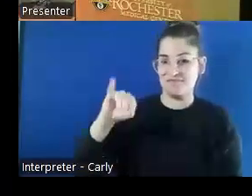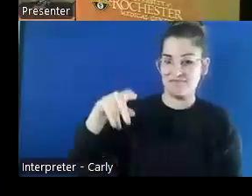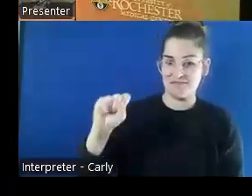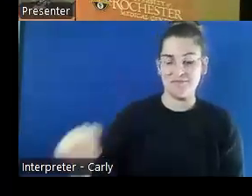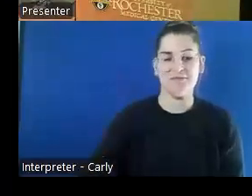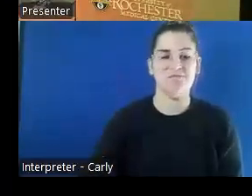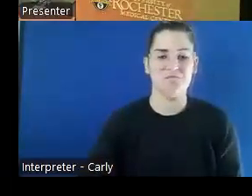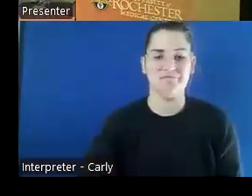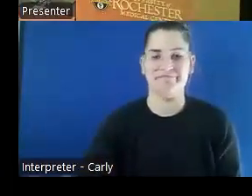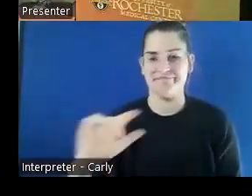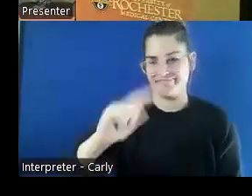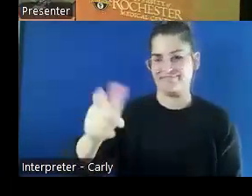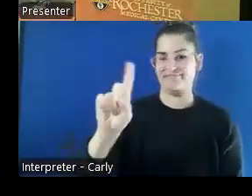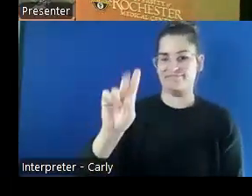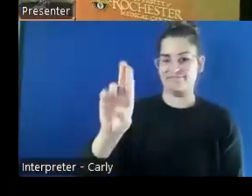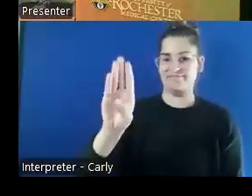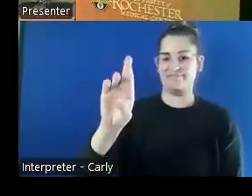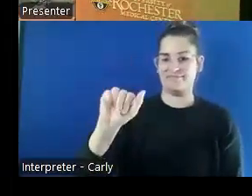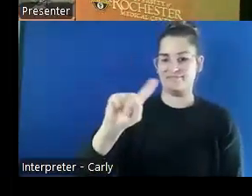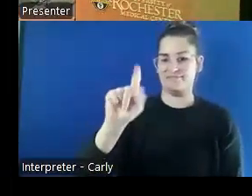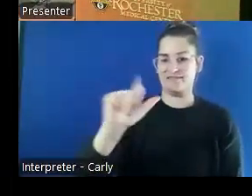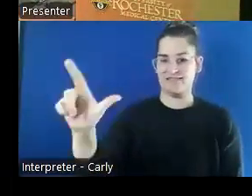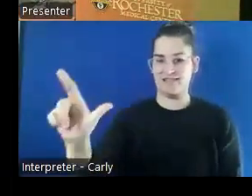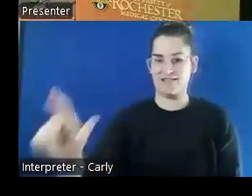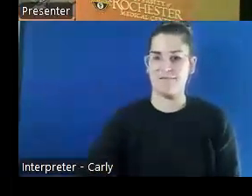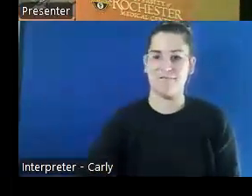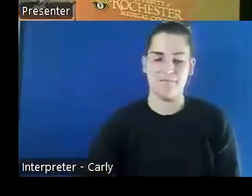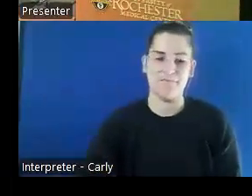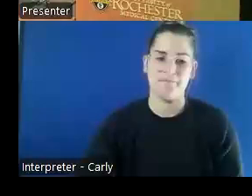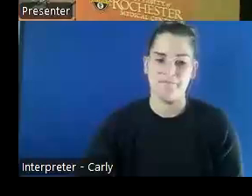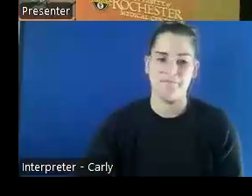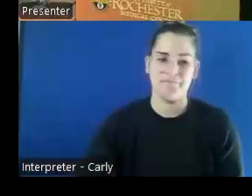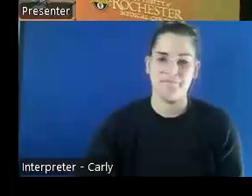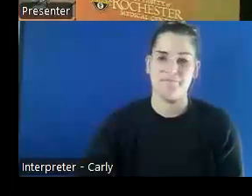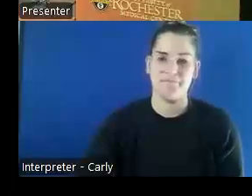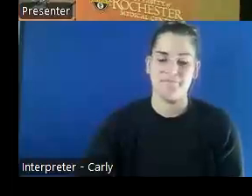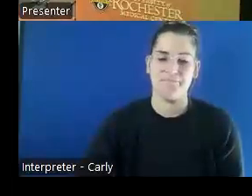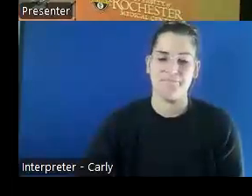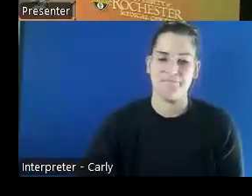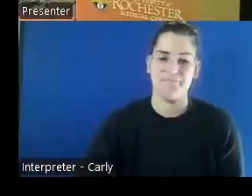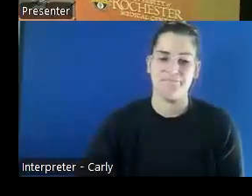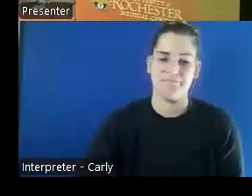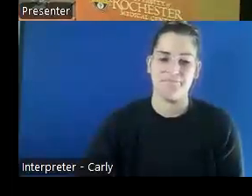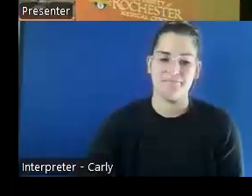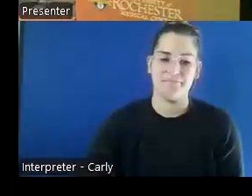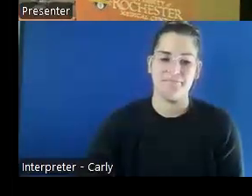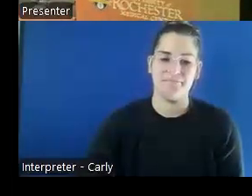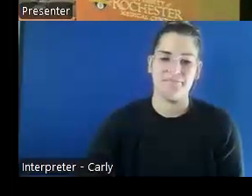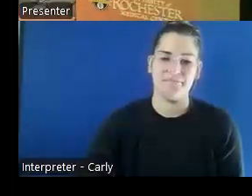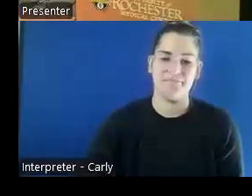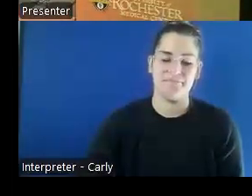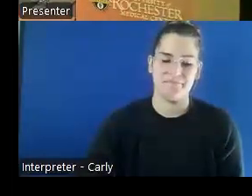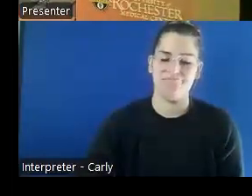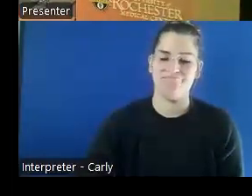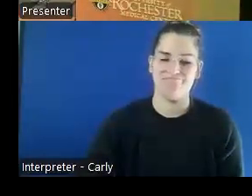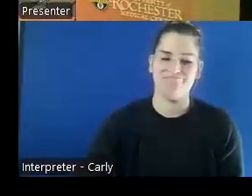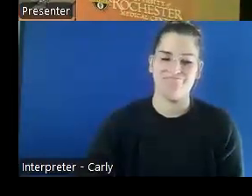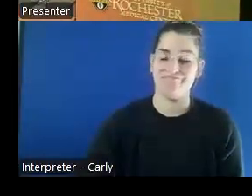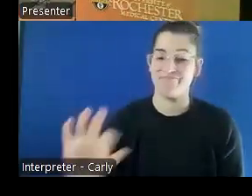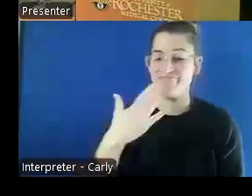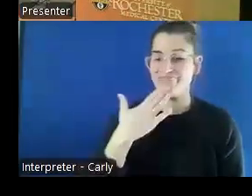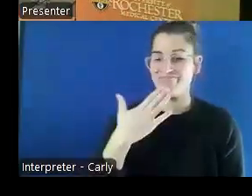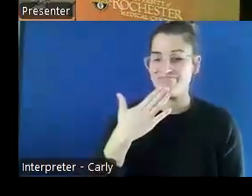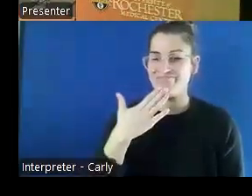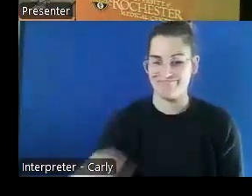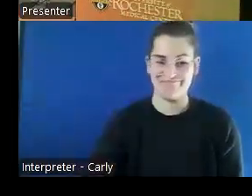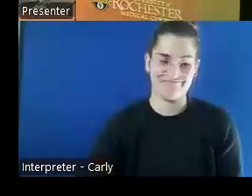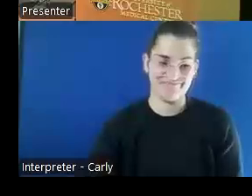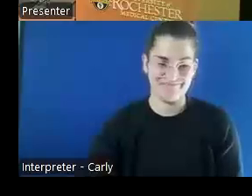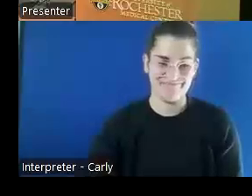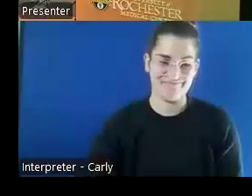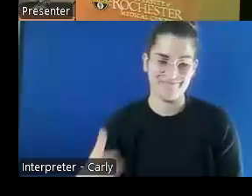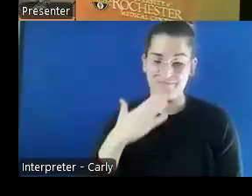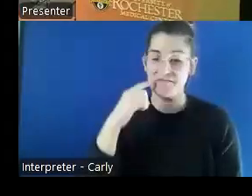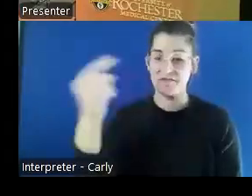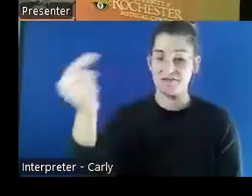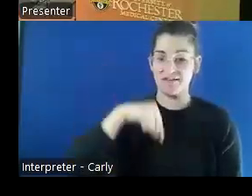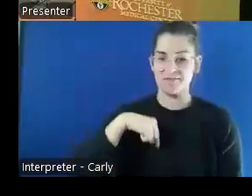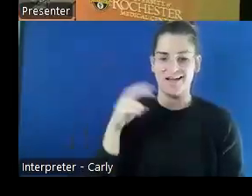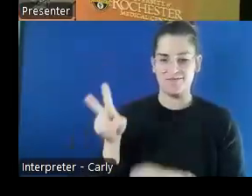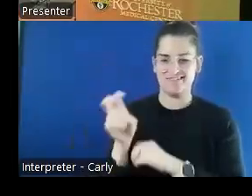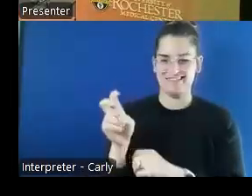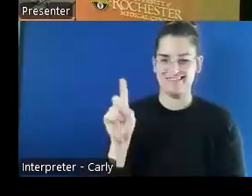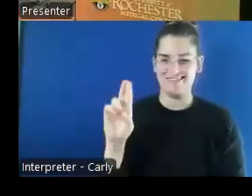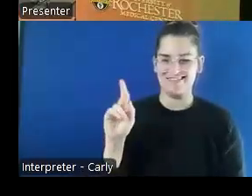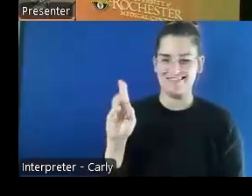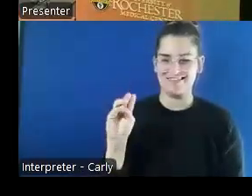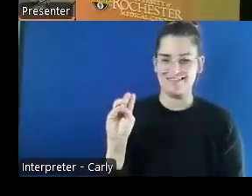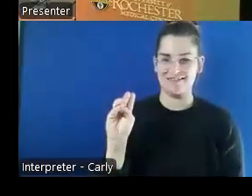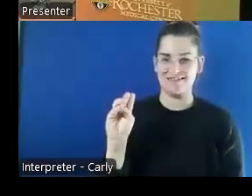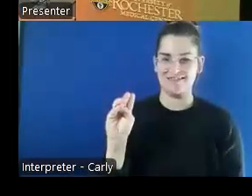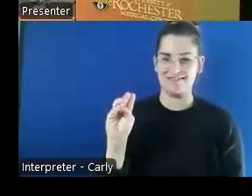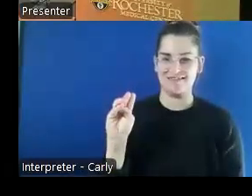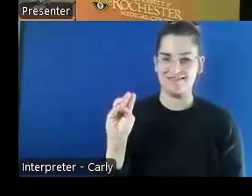Brazil thank you Dr thanks everybody for for coming I'm going to steal Dr Kim's um uh coped